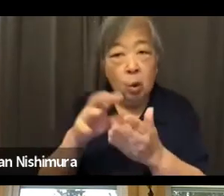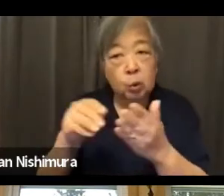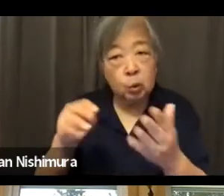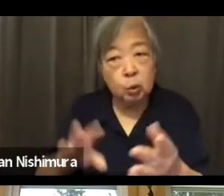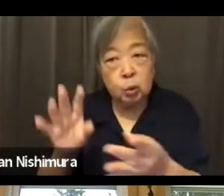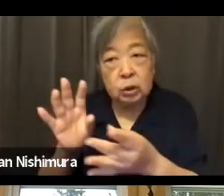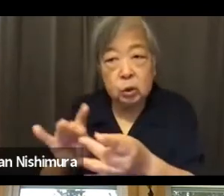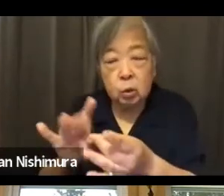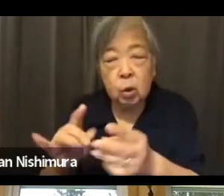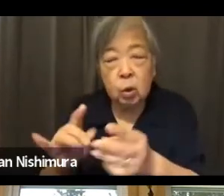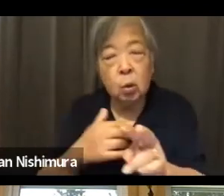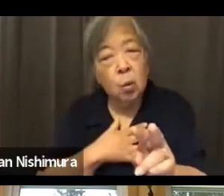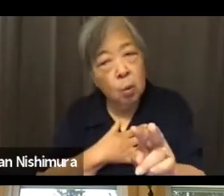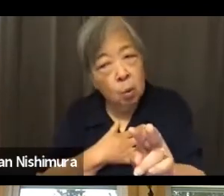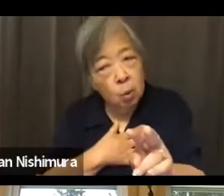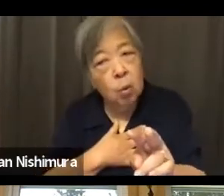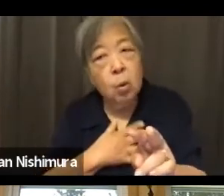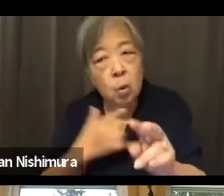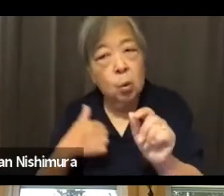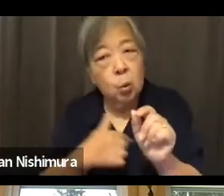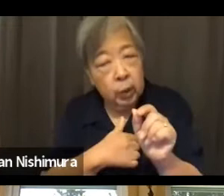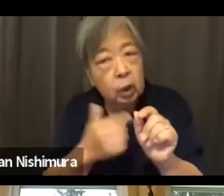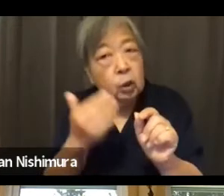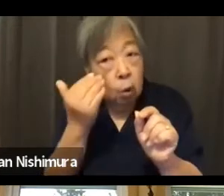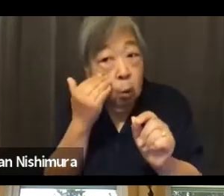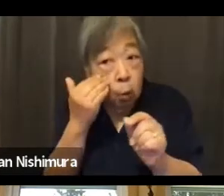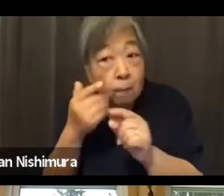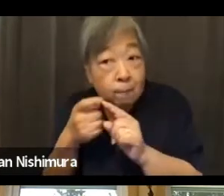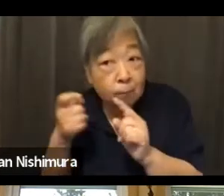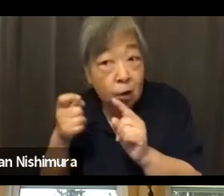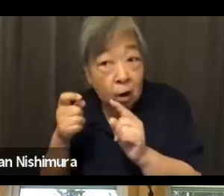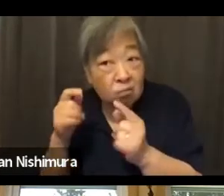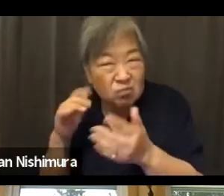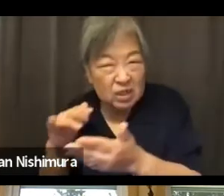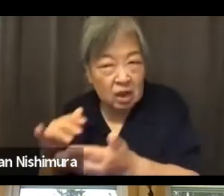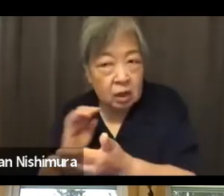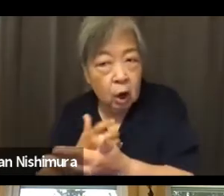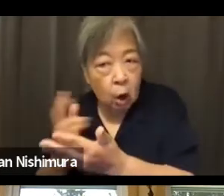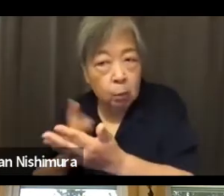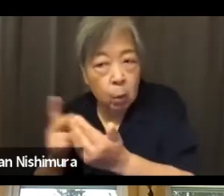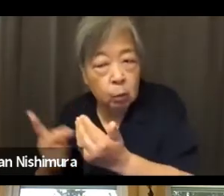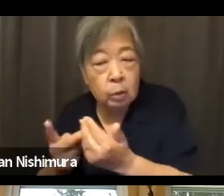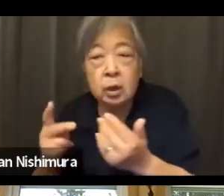as we know very regularly from reviews of our programs, the student to student stories